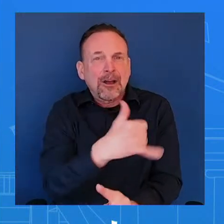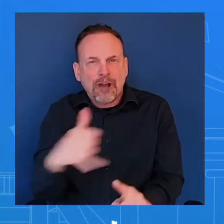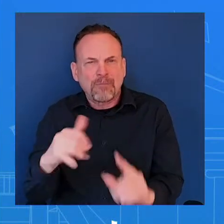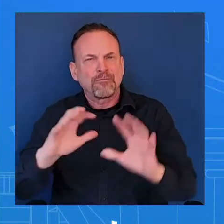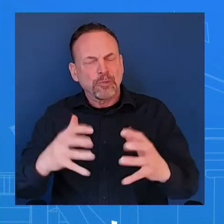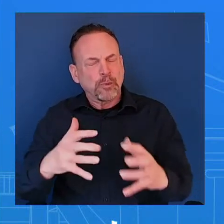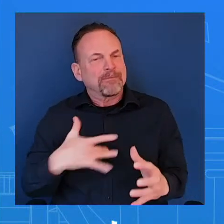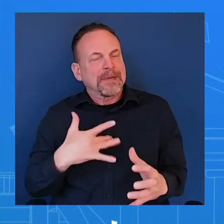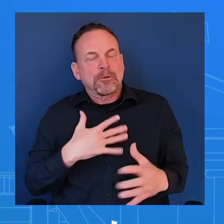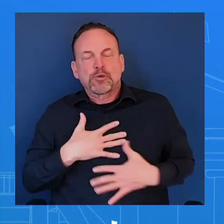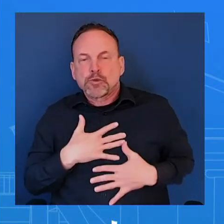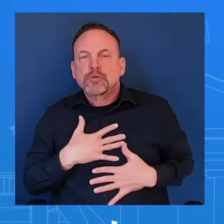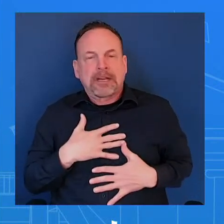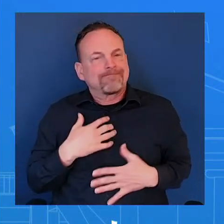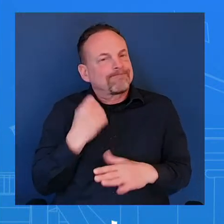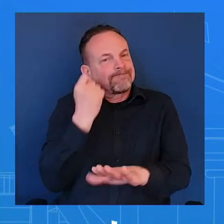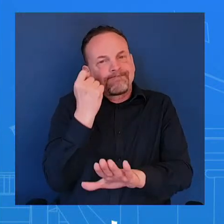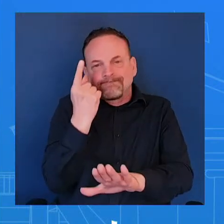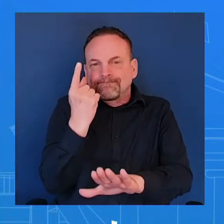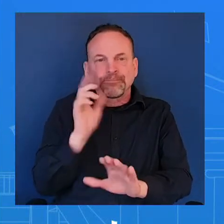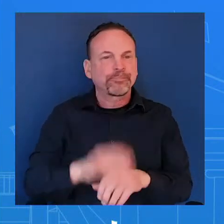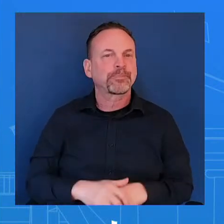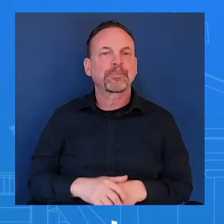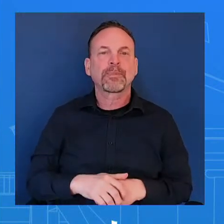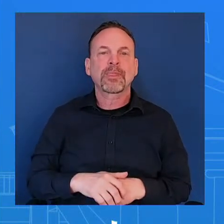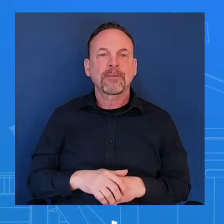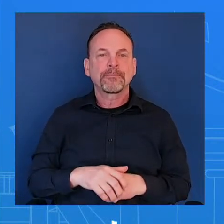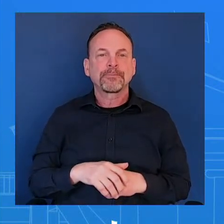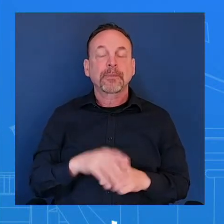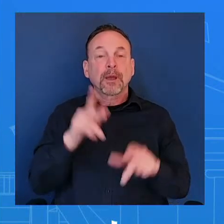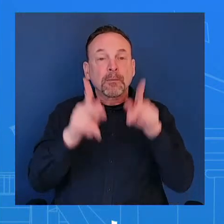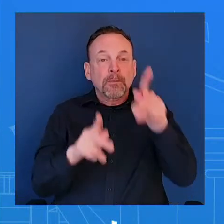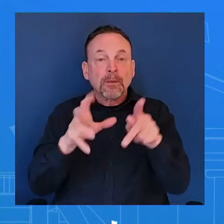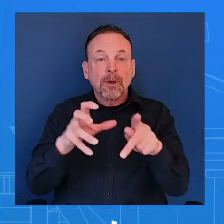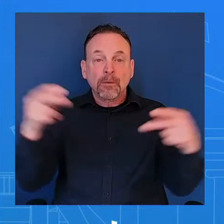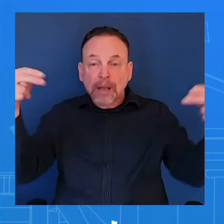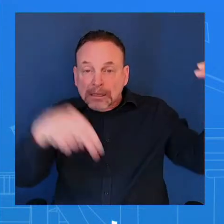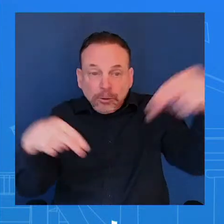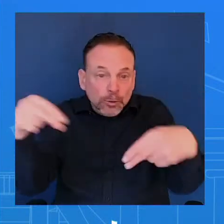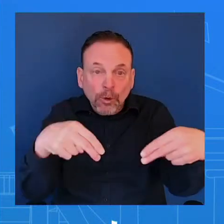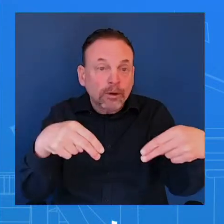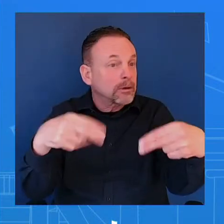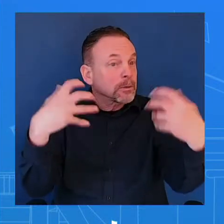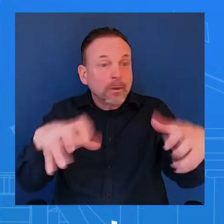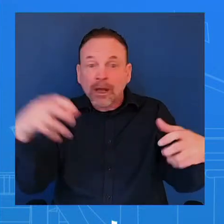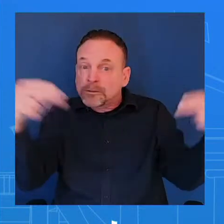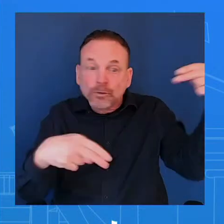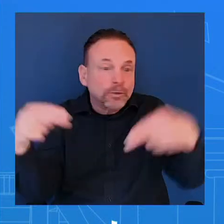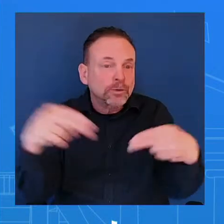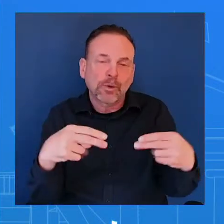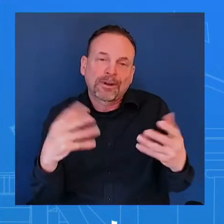not want to attend. That's for them to speak to. The President is going to continue to -- and his administration, obviously --